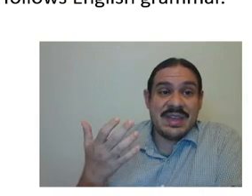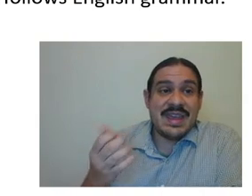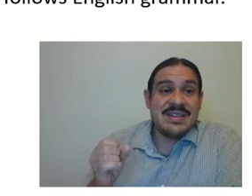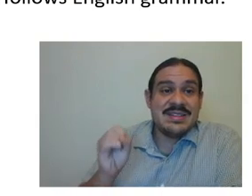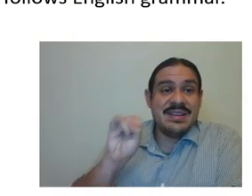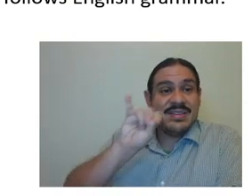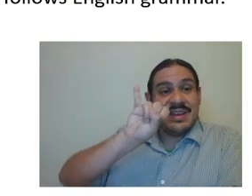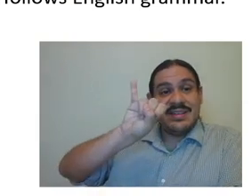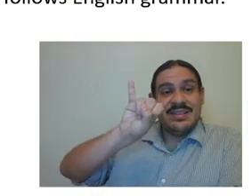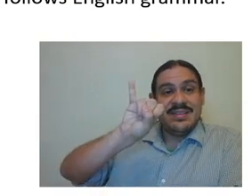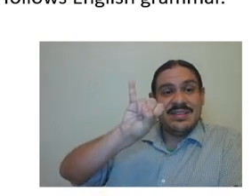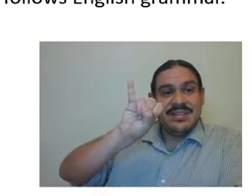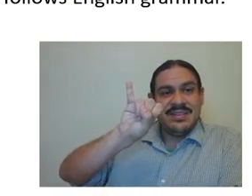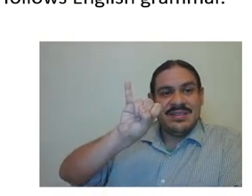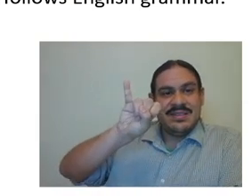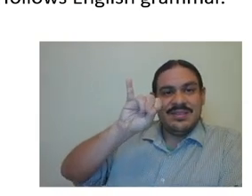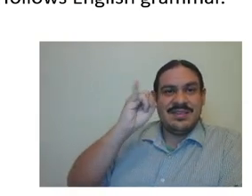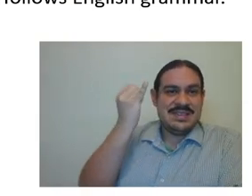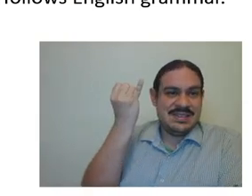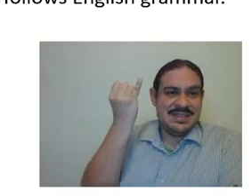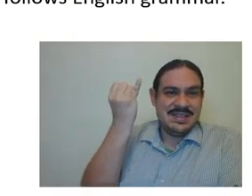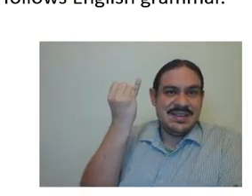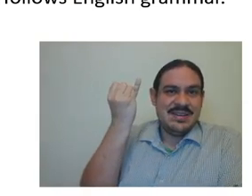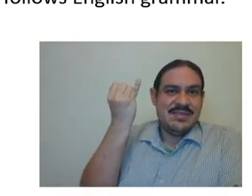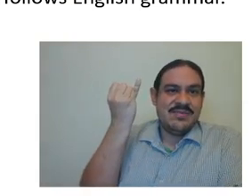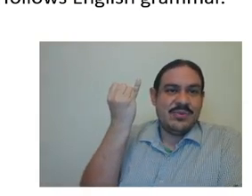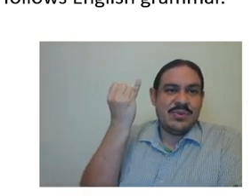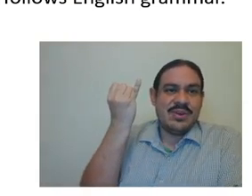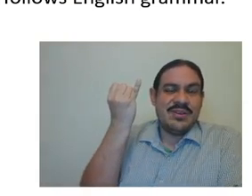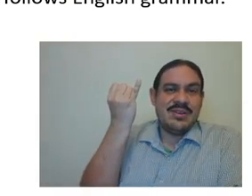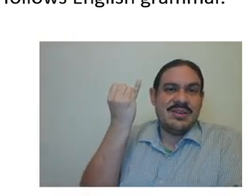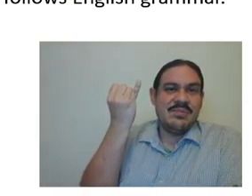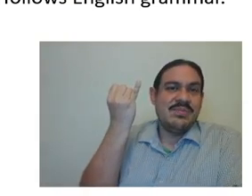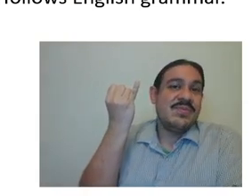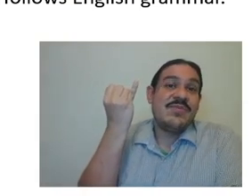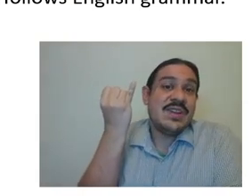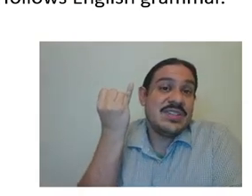"climbing" this one will be the plural this one